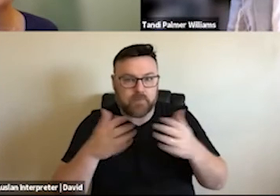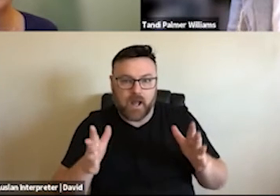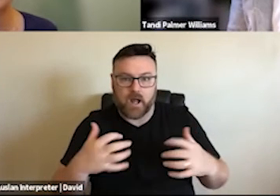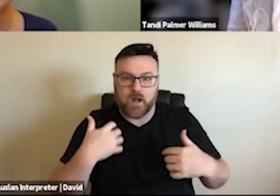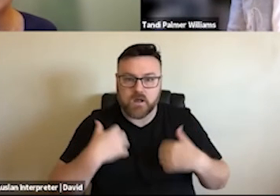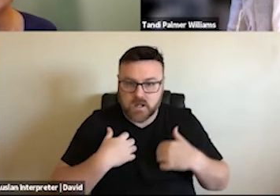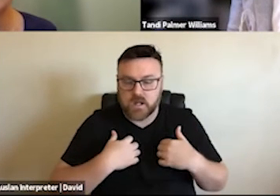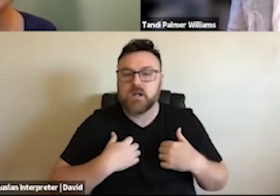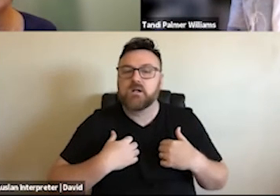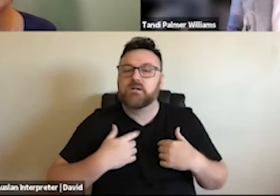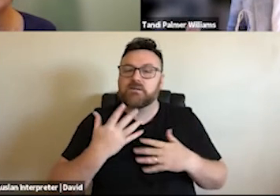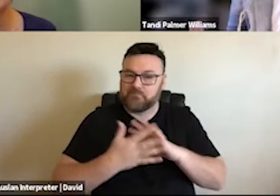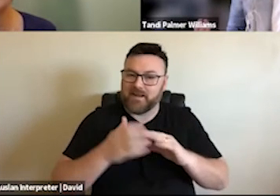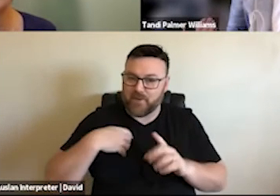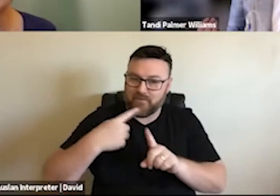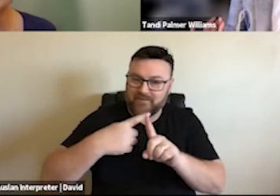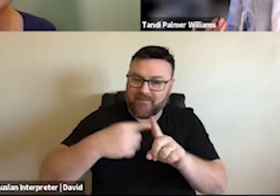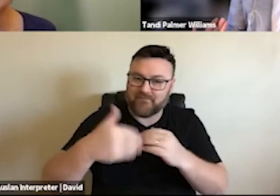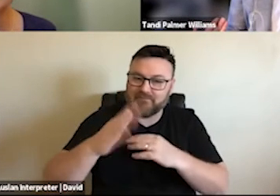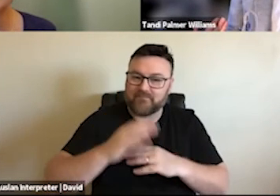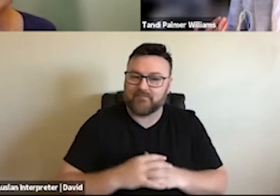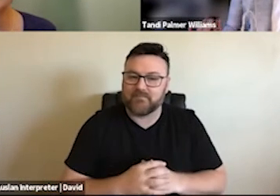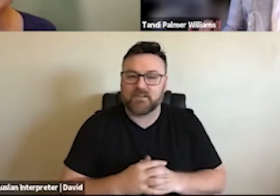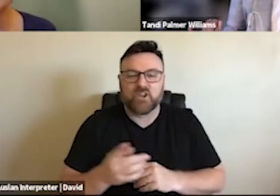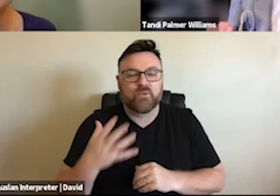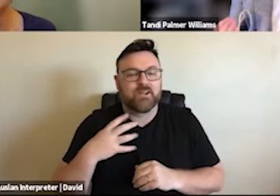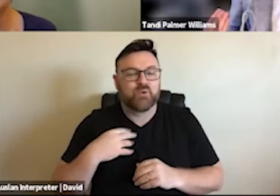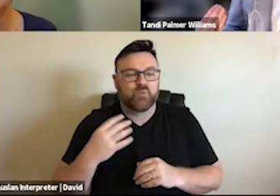of things. Kind of need to think about investing in the tech person.